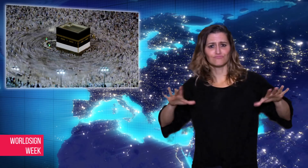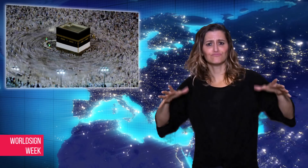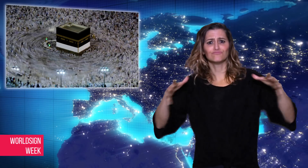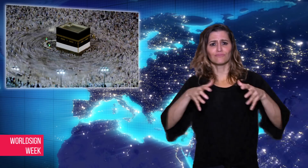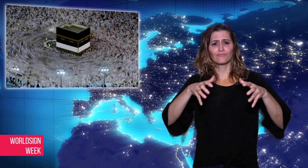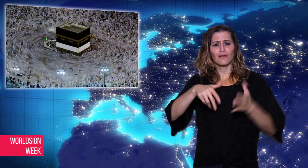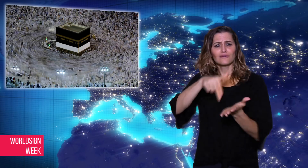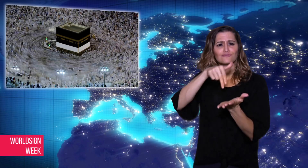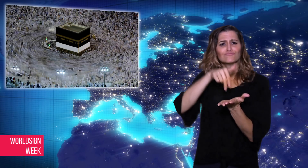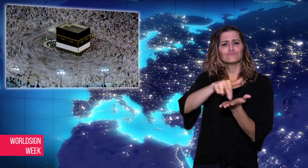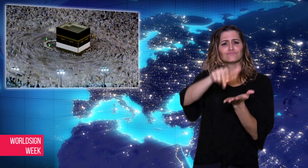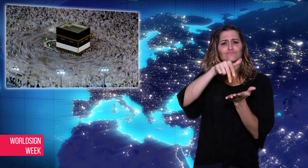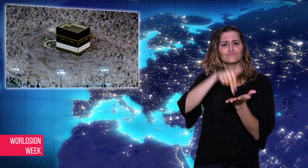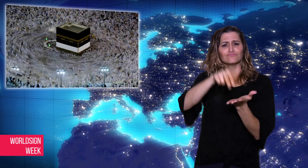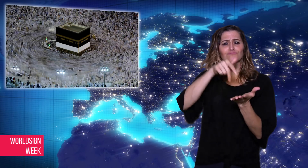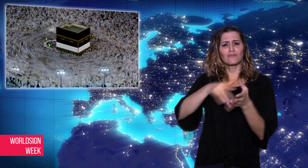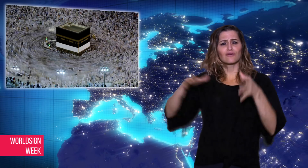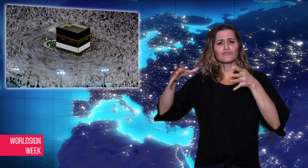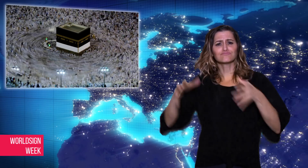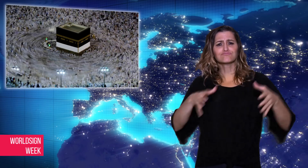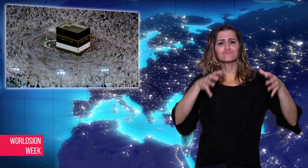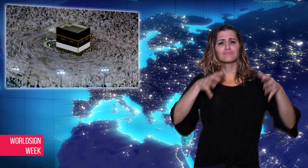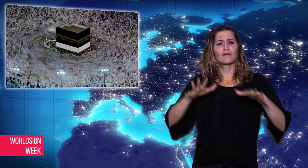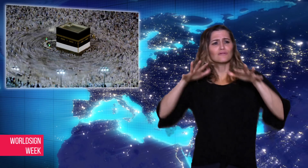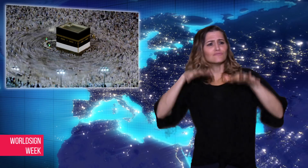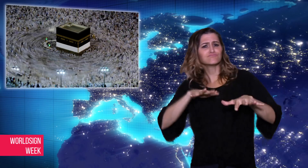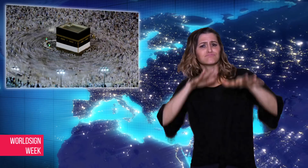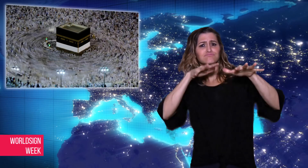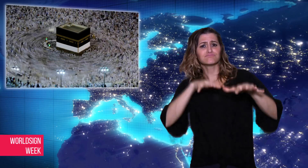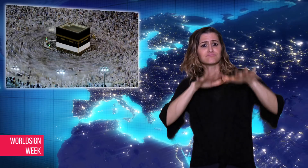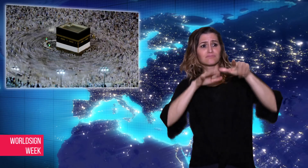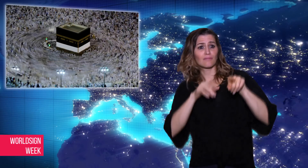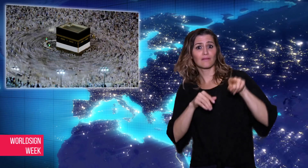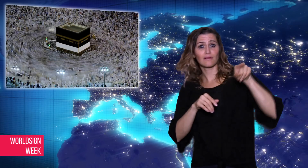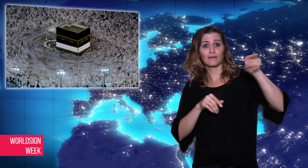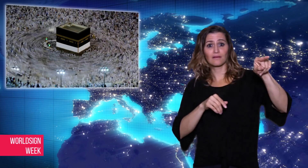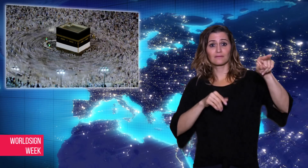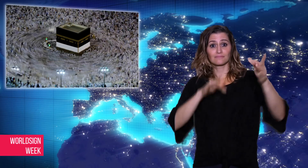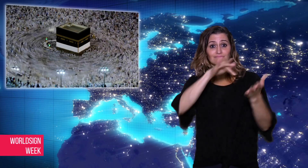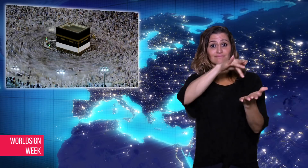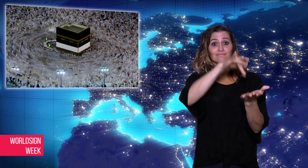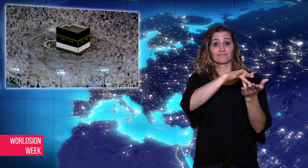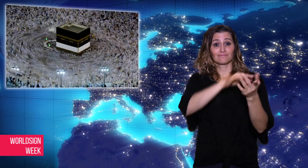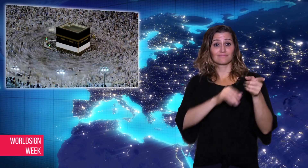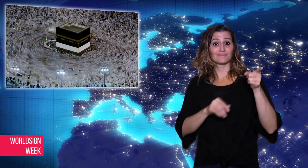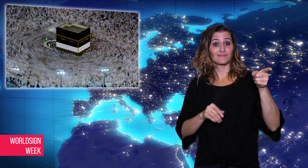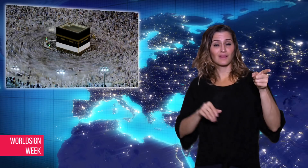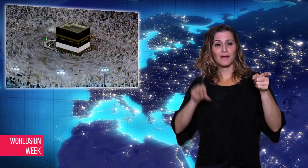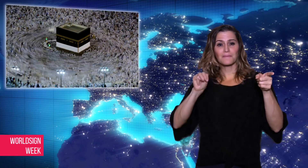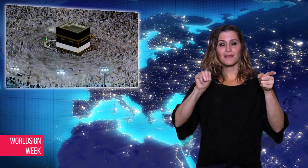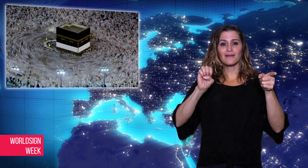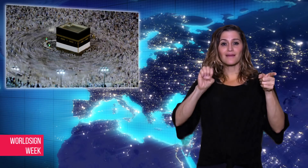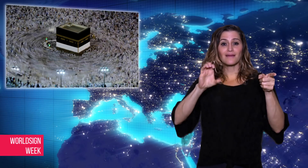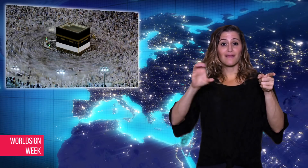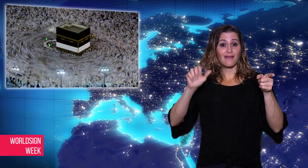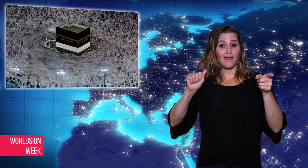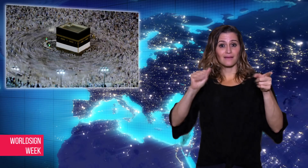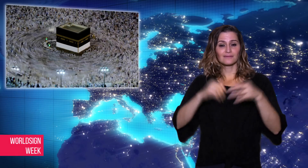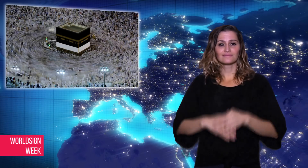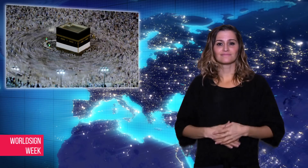pilgrimage to Mecca